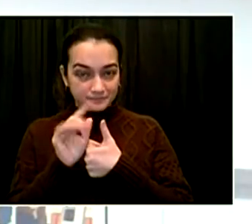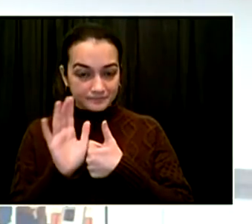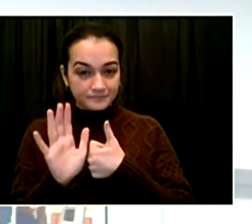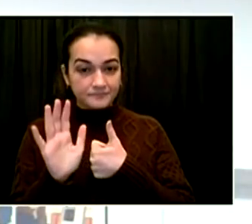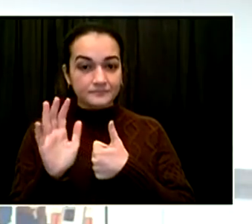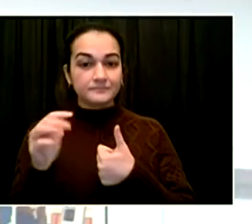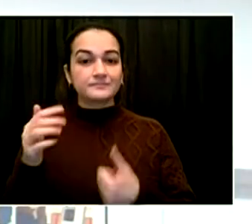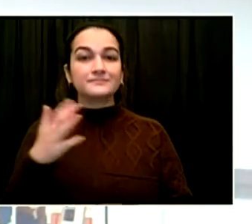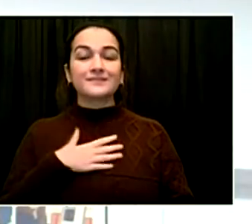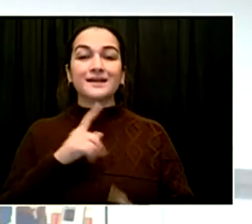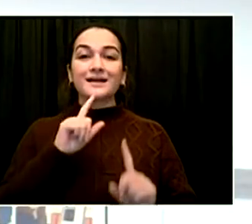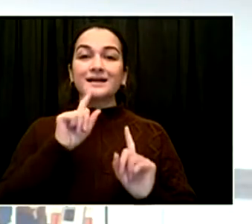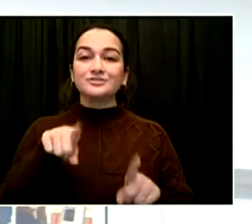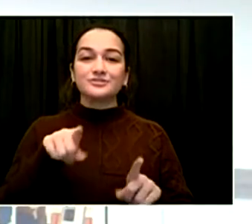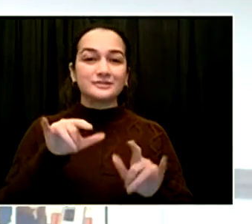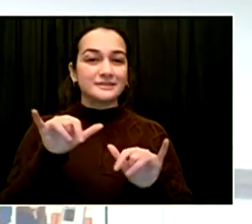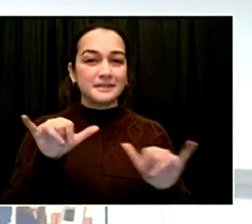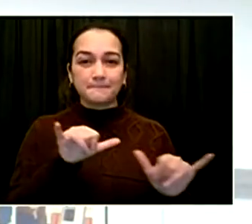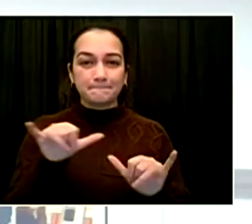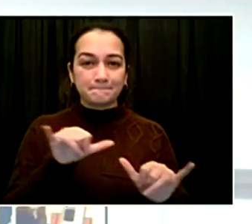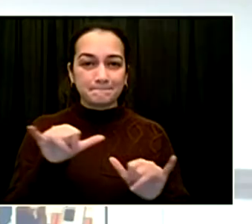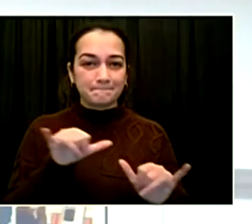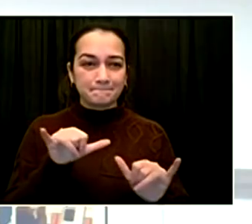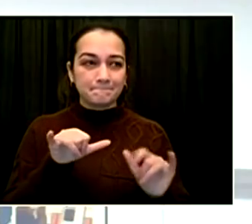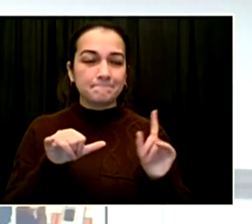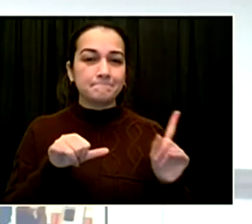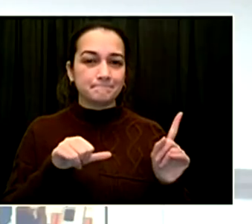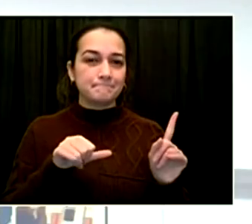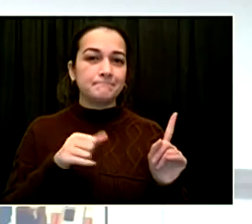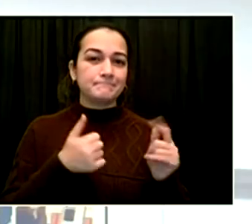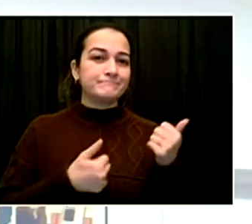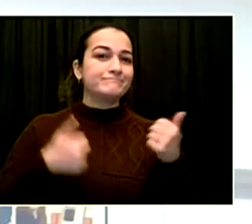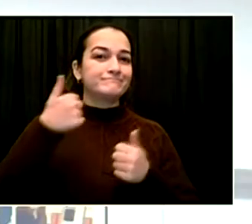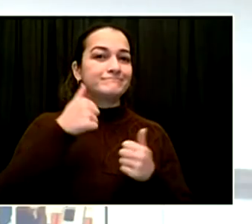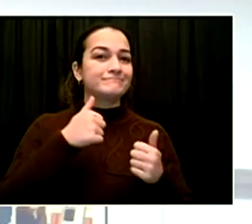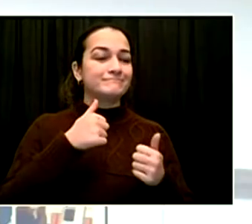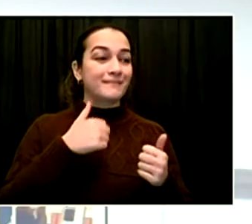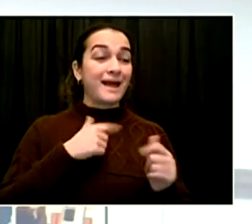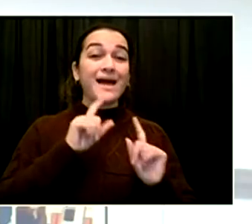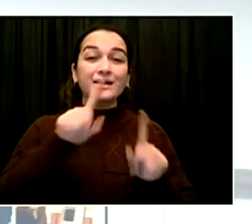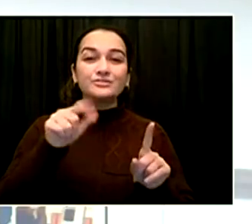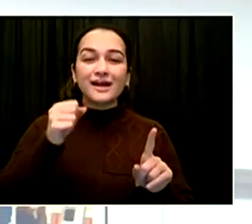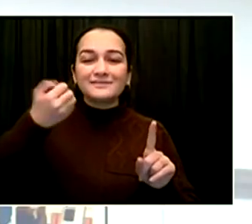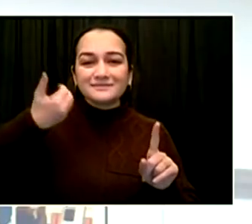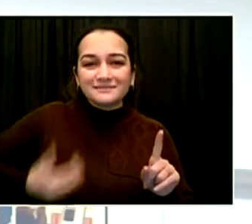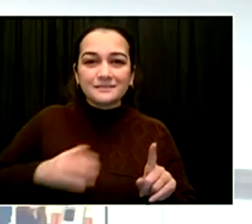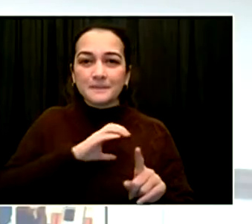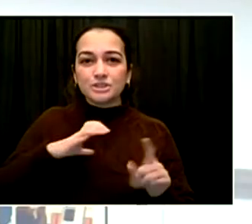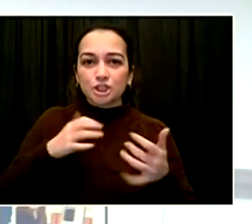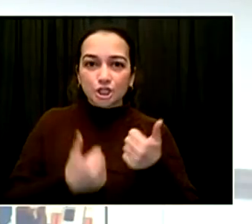THANK YOU, SIMPLET I AGREE ON BOTH COUNTS AND ILLAPSES THE HEALTH COMMISSIONER AND FATHER